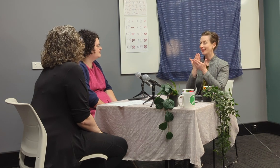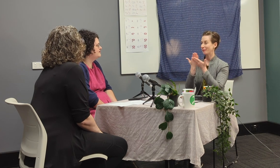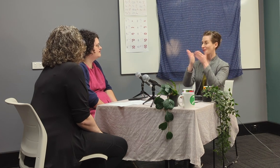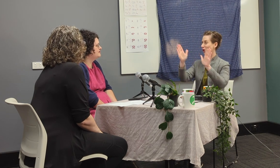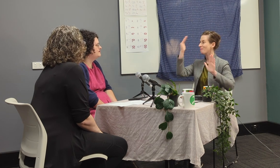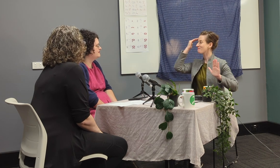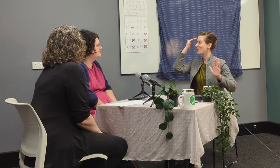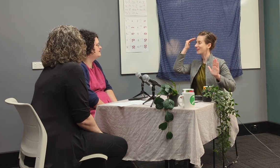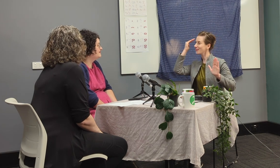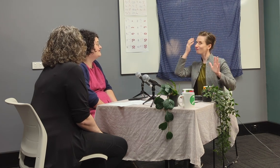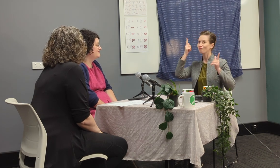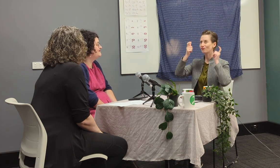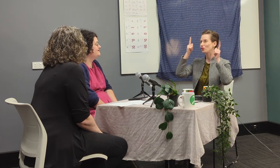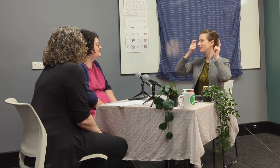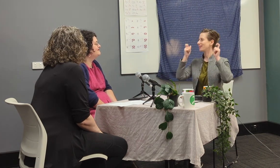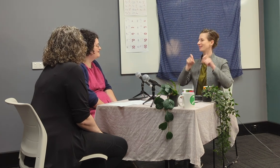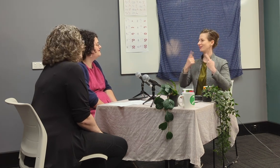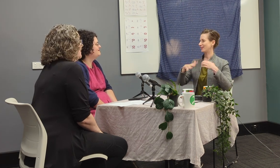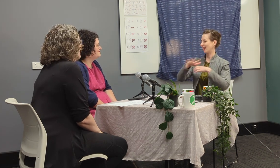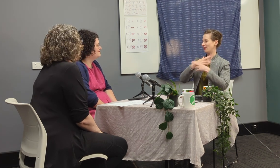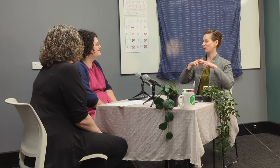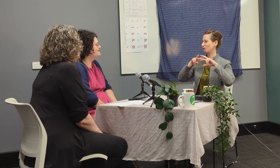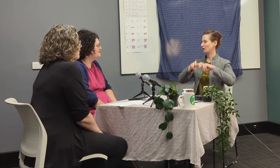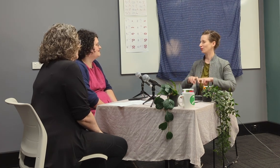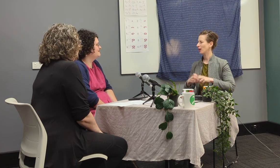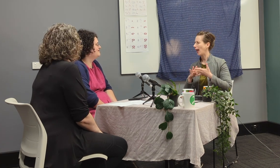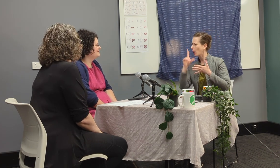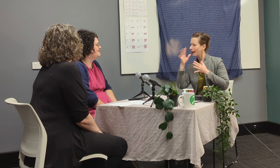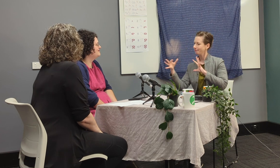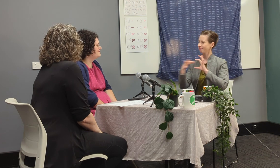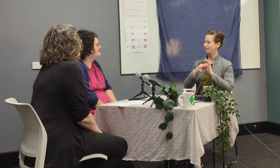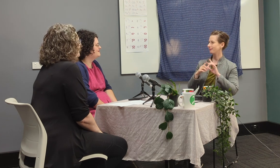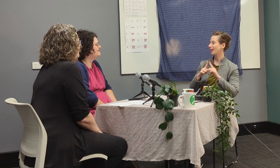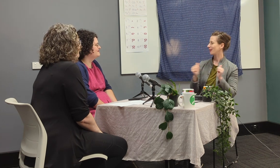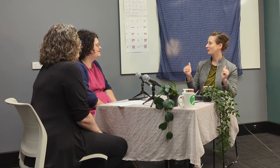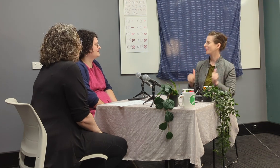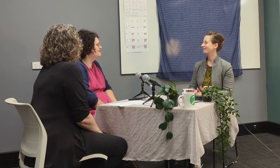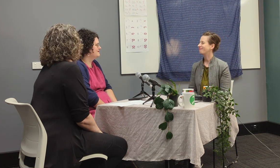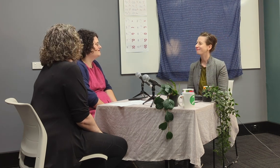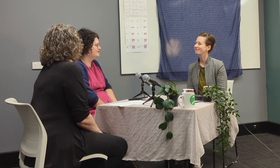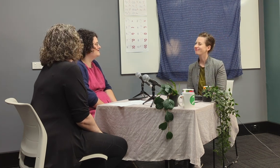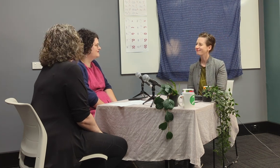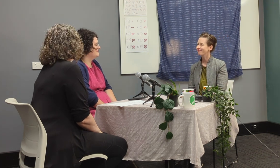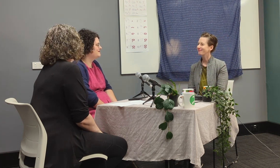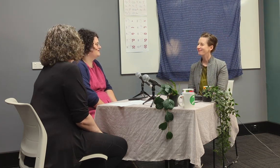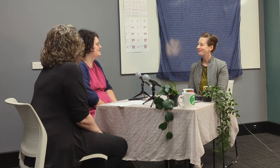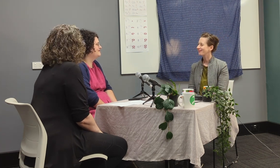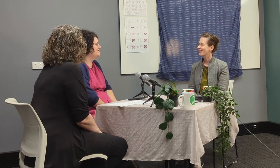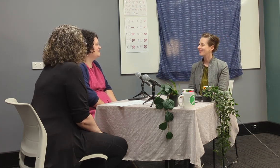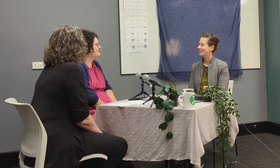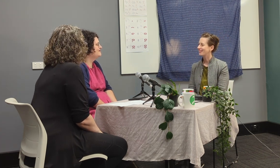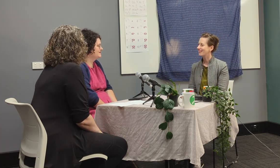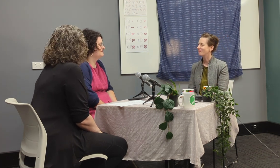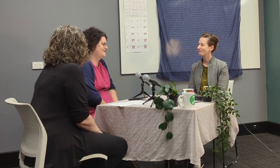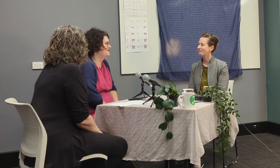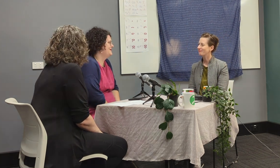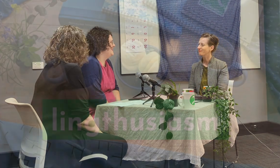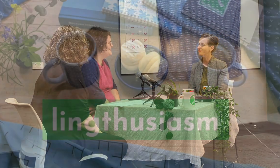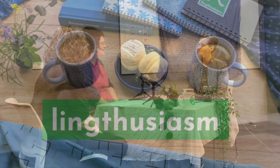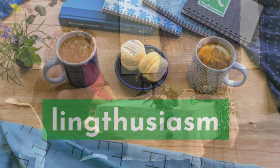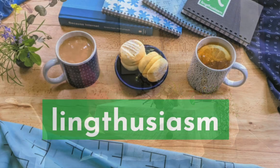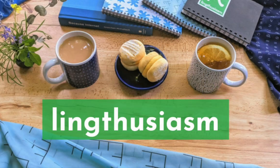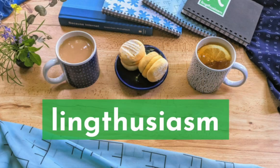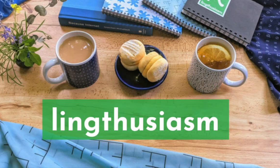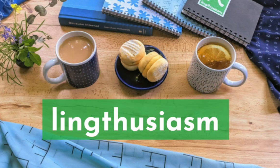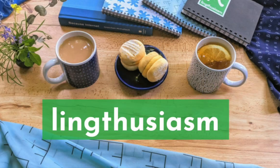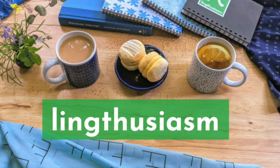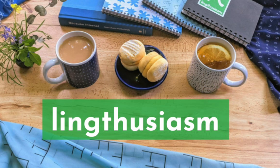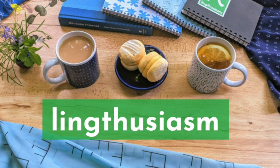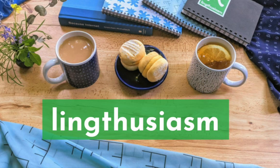I would encourage people to keep an open mind, and be creative, and look at different ways